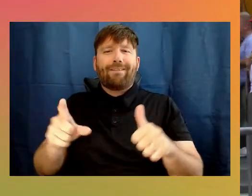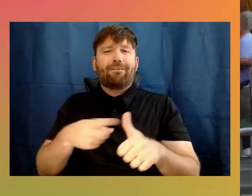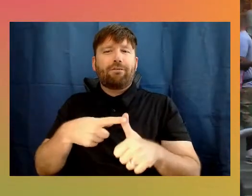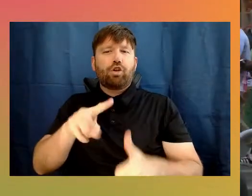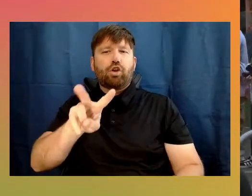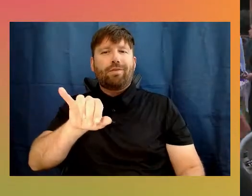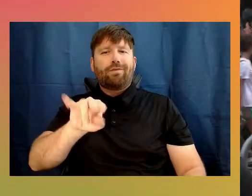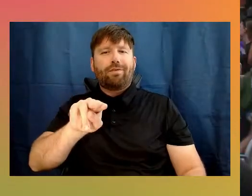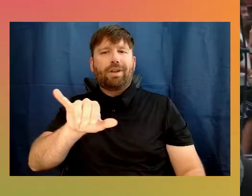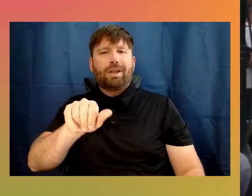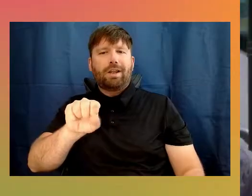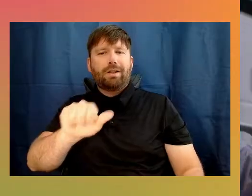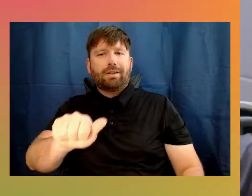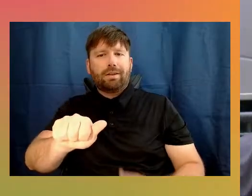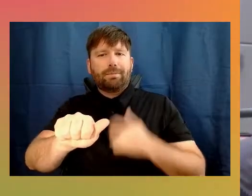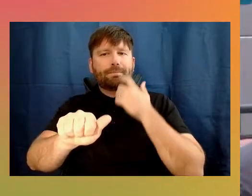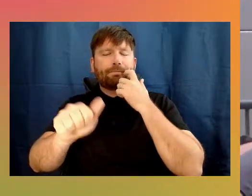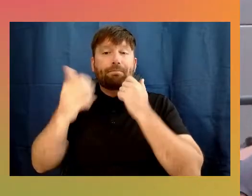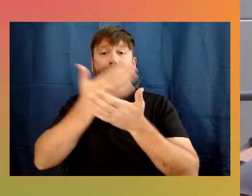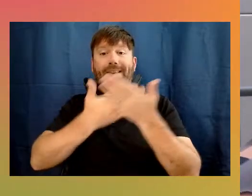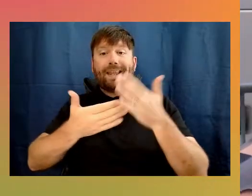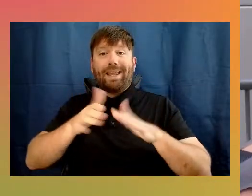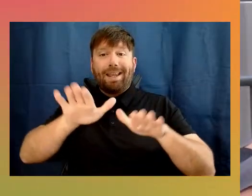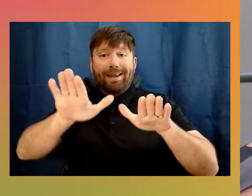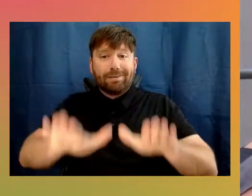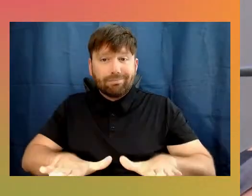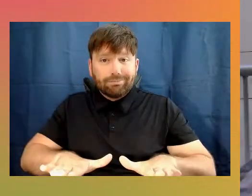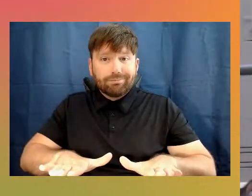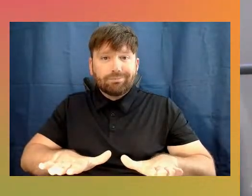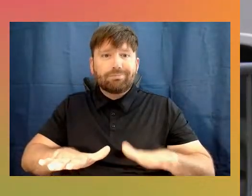INHALE, FLAT BACK LENGTHEN. WE WILL MOVE THROUGH THE FIRST